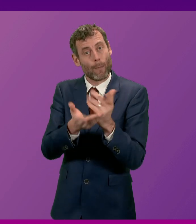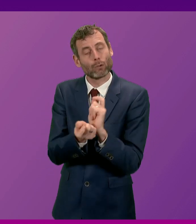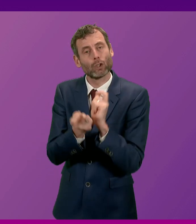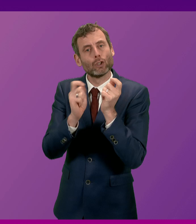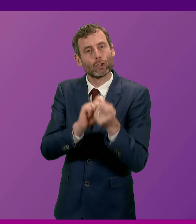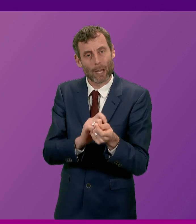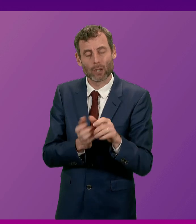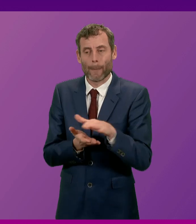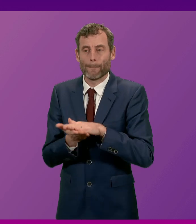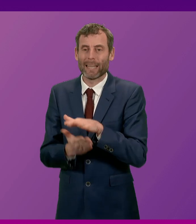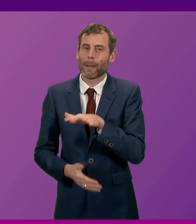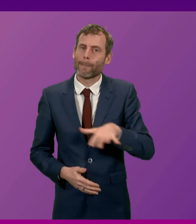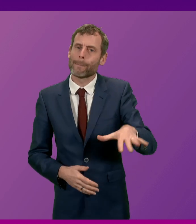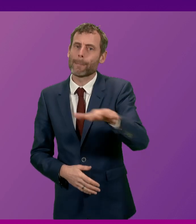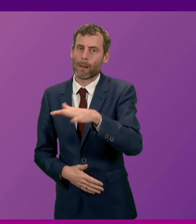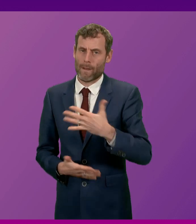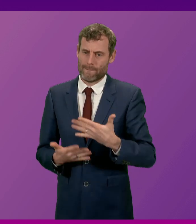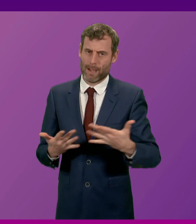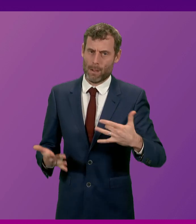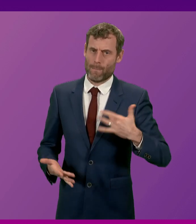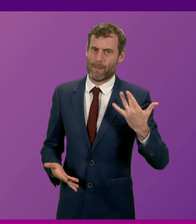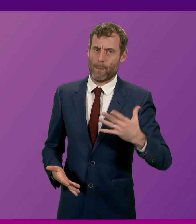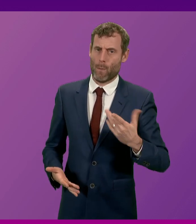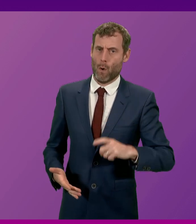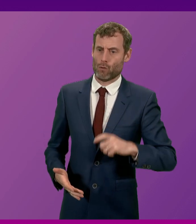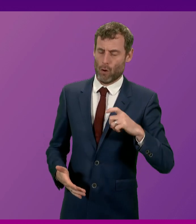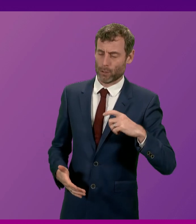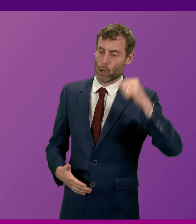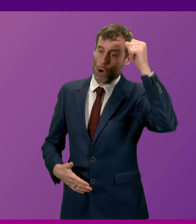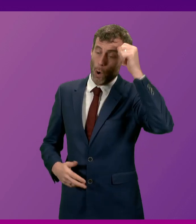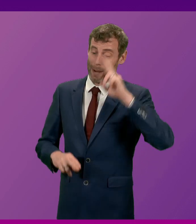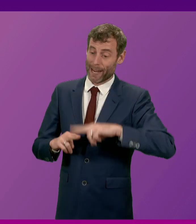the market so that we can attract further private investment in the housing stock